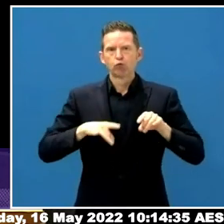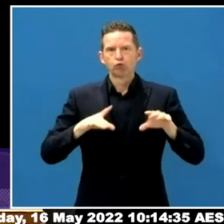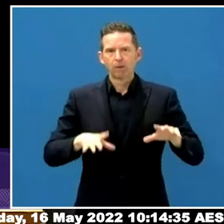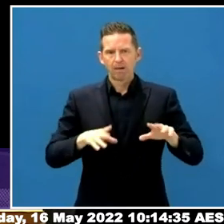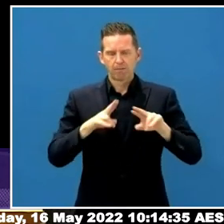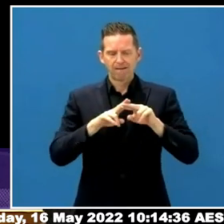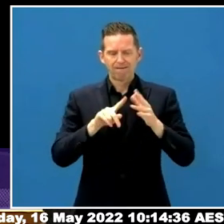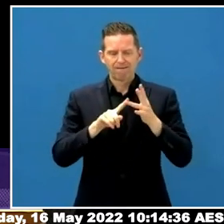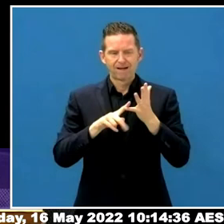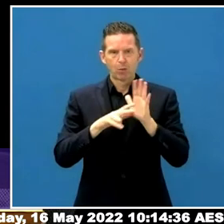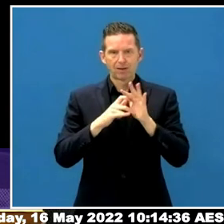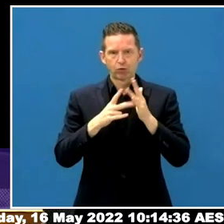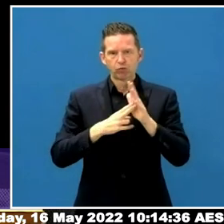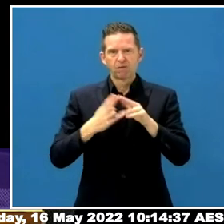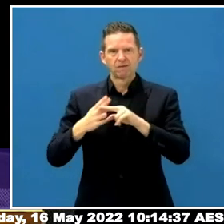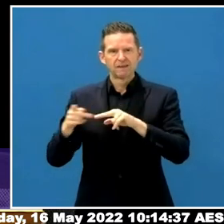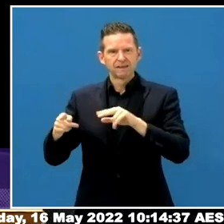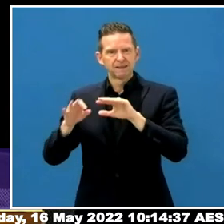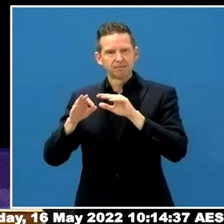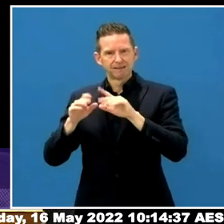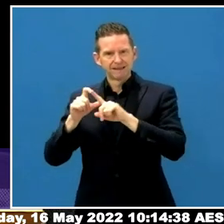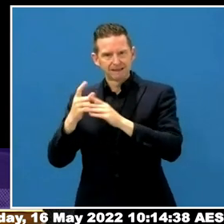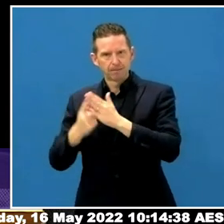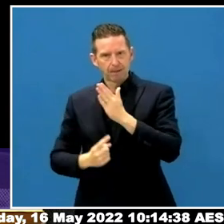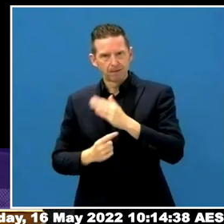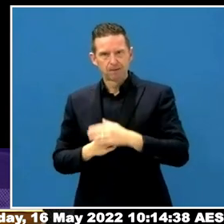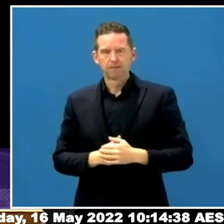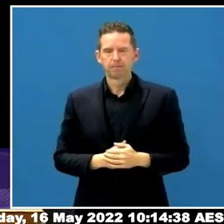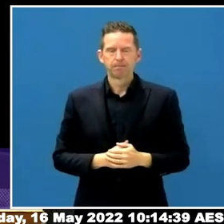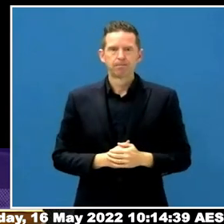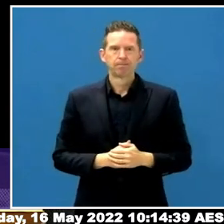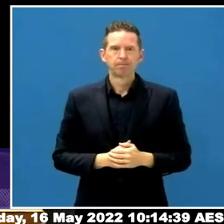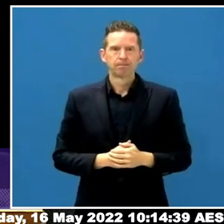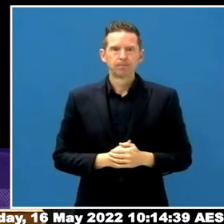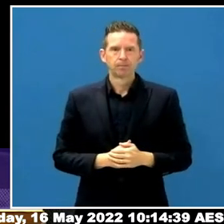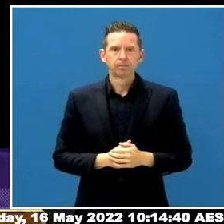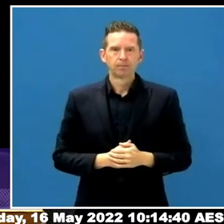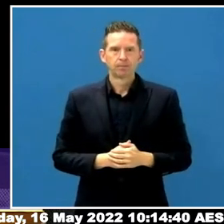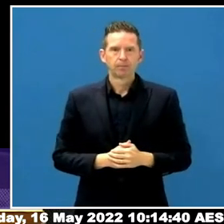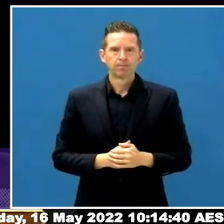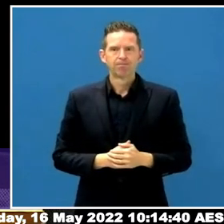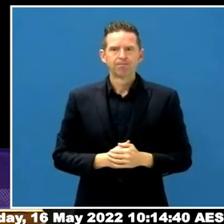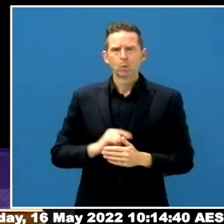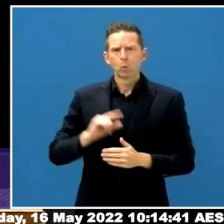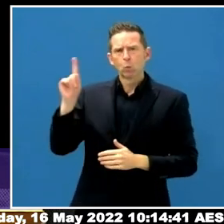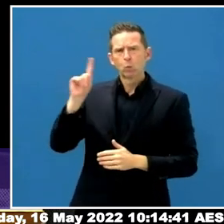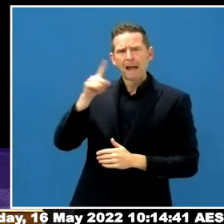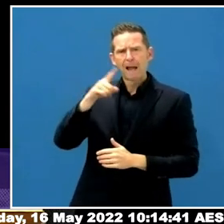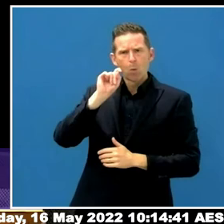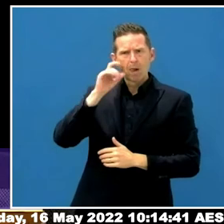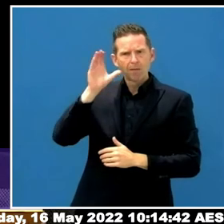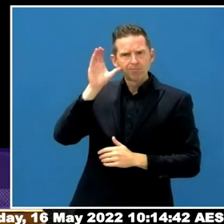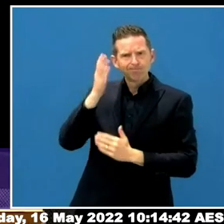Afford. Today you will hear evidence about experiences of three young people with